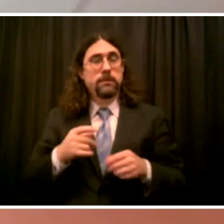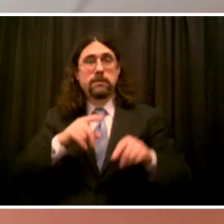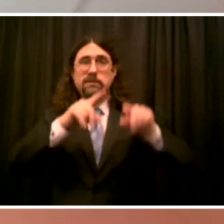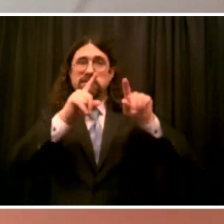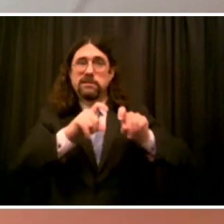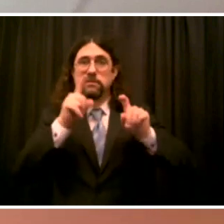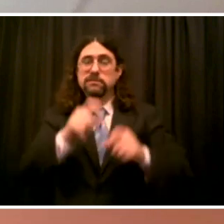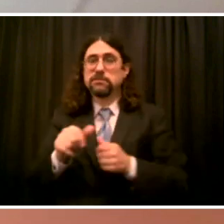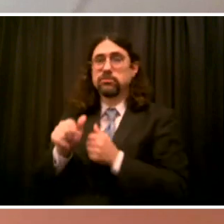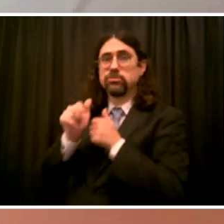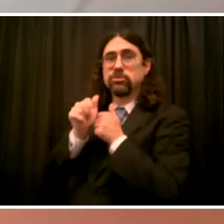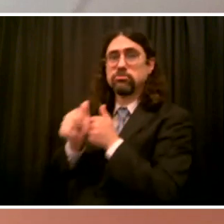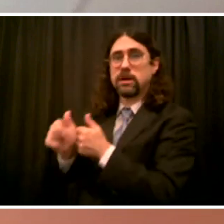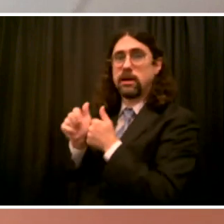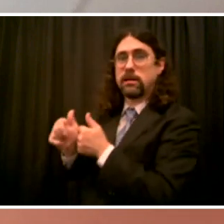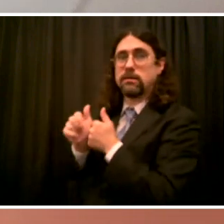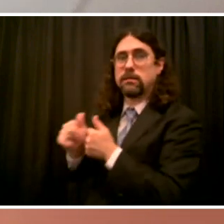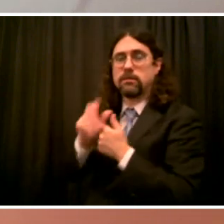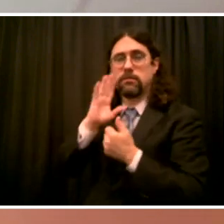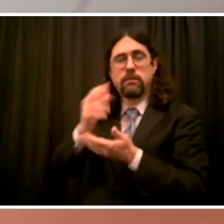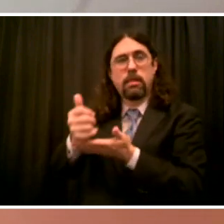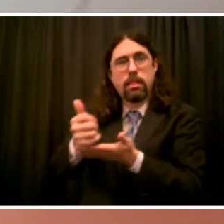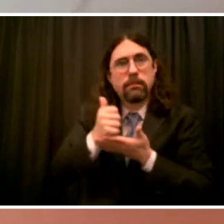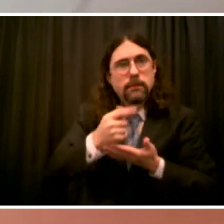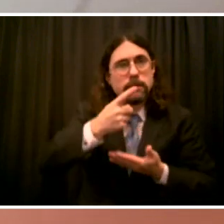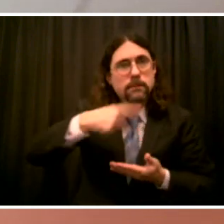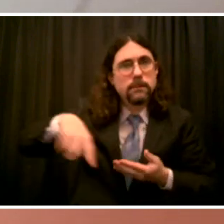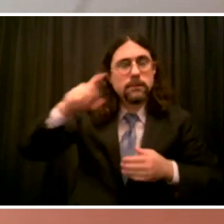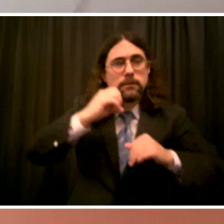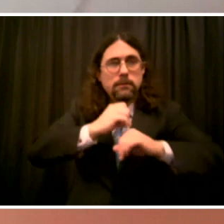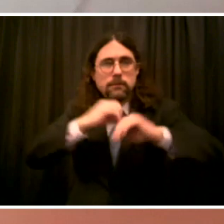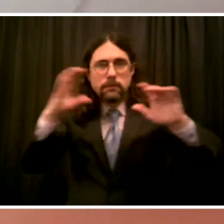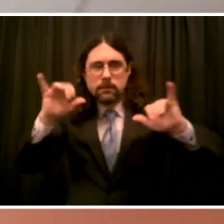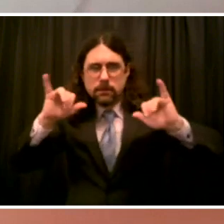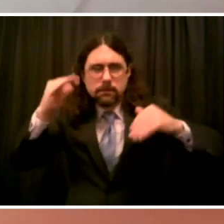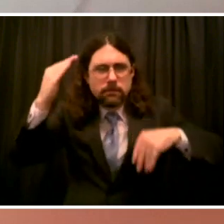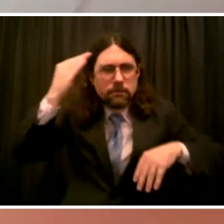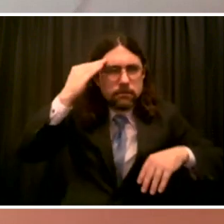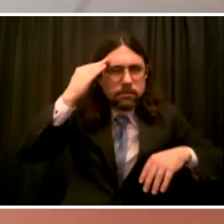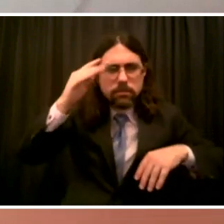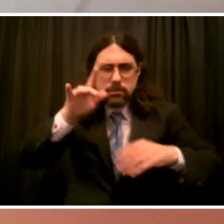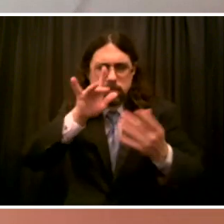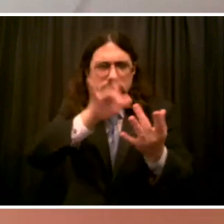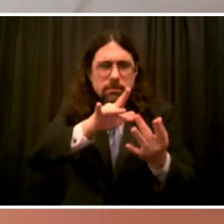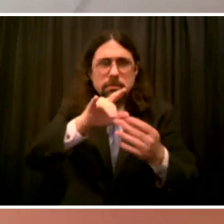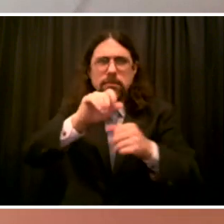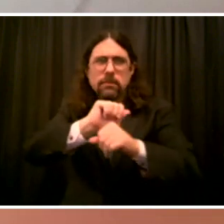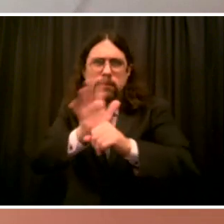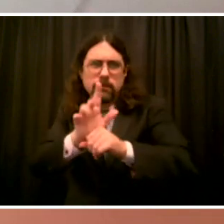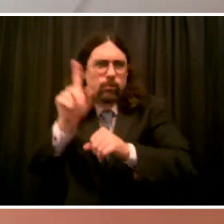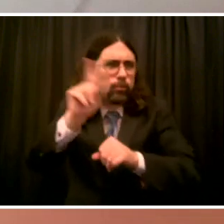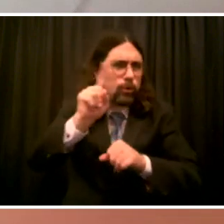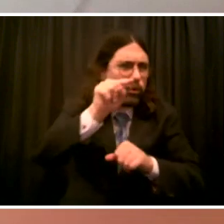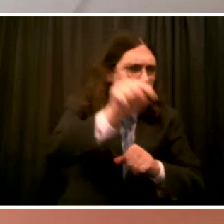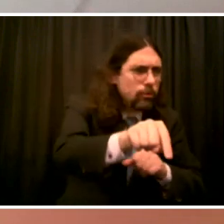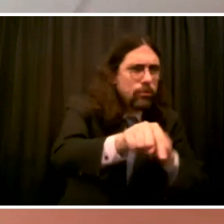MUCH CLEARER DUNERSTANDING OF WHO IS GETTING INFECTED, AND WHAT THE RISK FACTORS ARE.